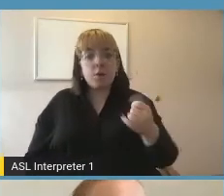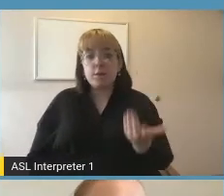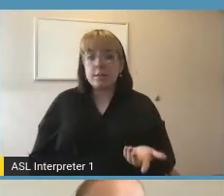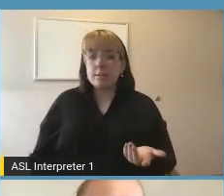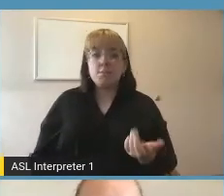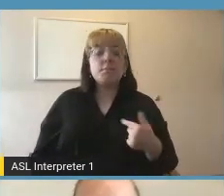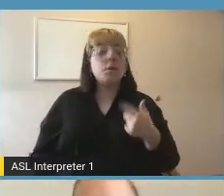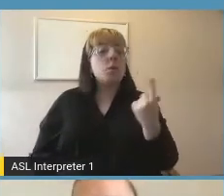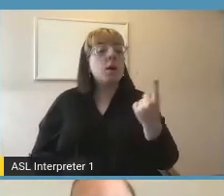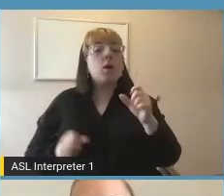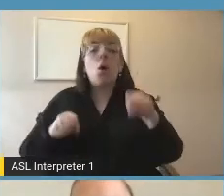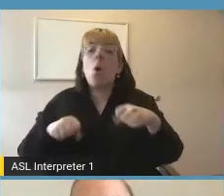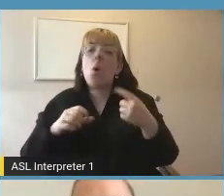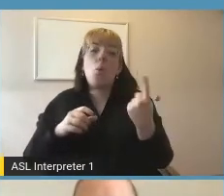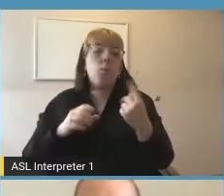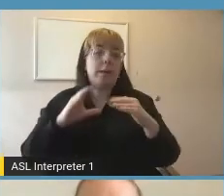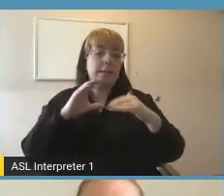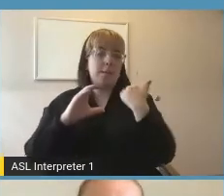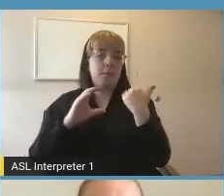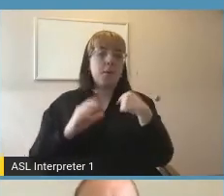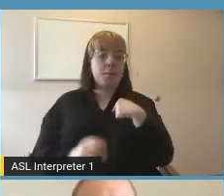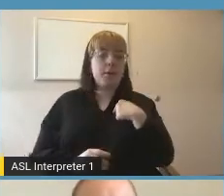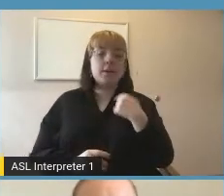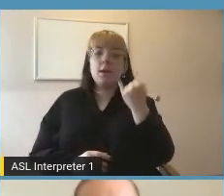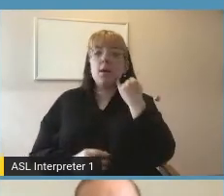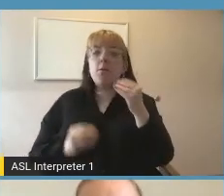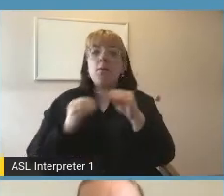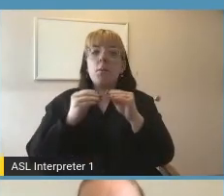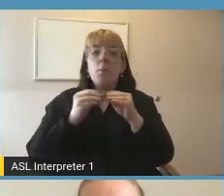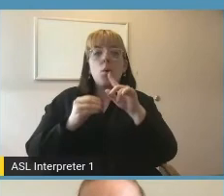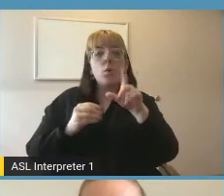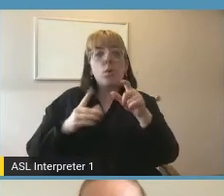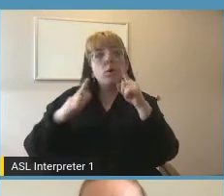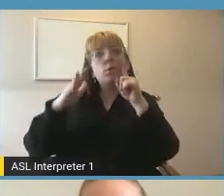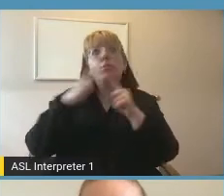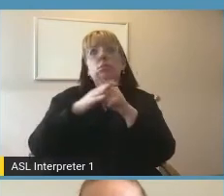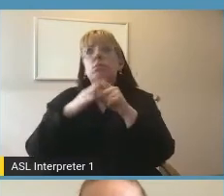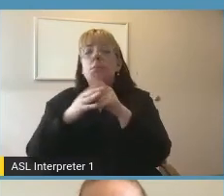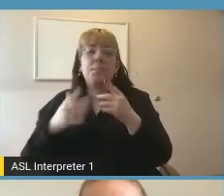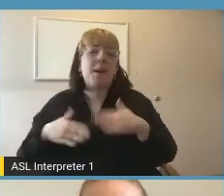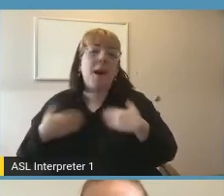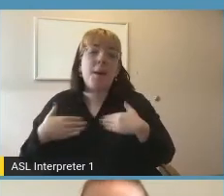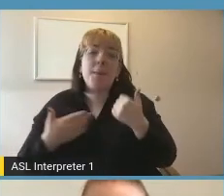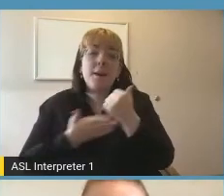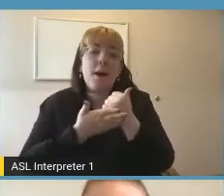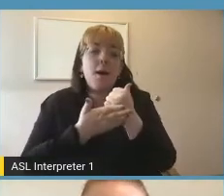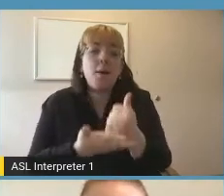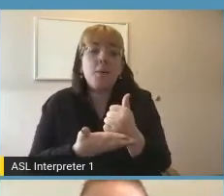as well. If more questions come up I would be happy to help kind of direct you to kind